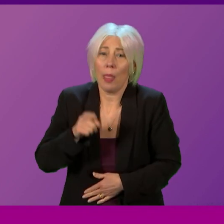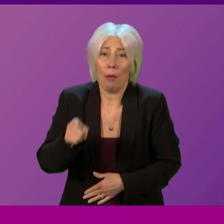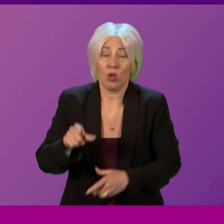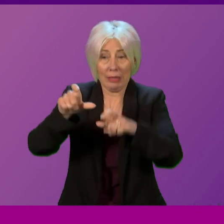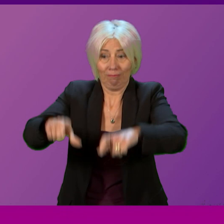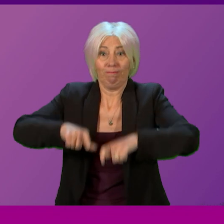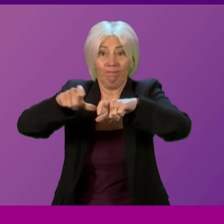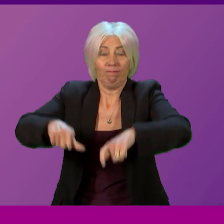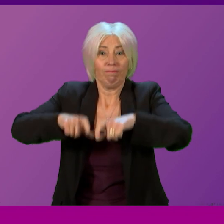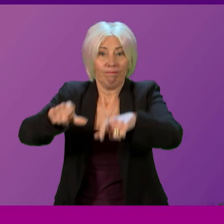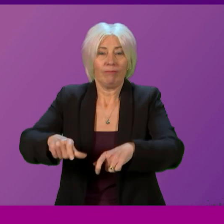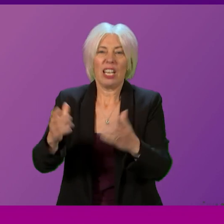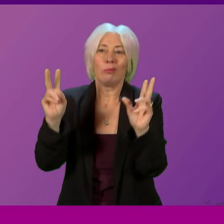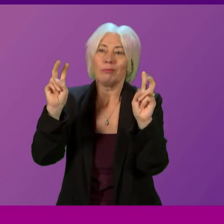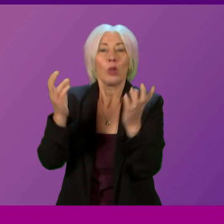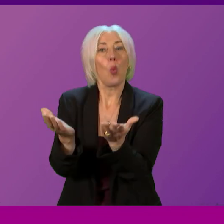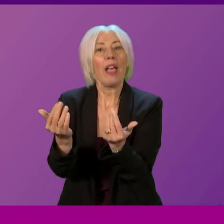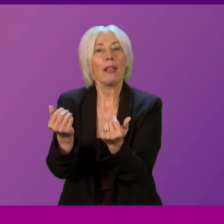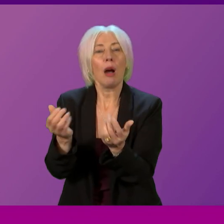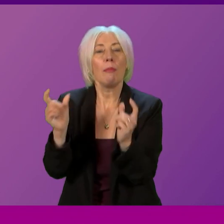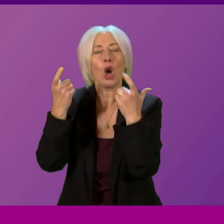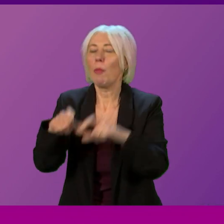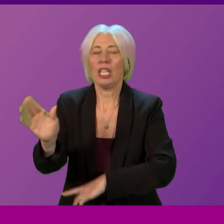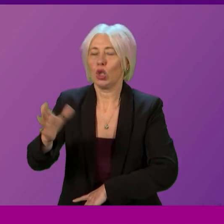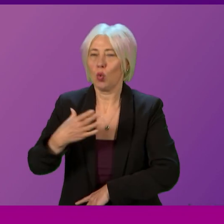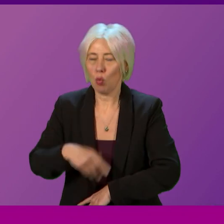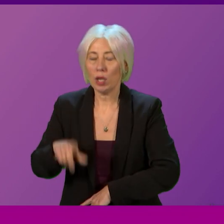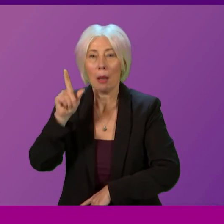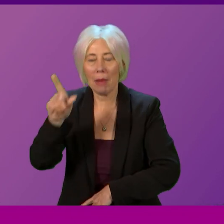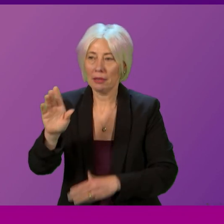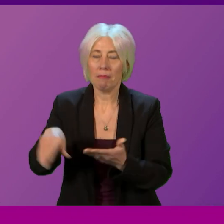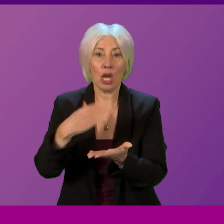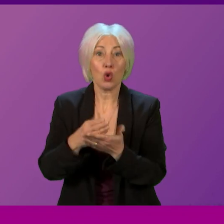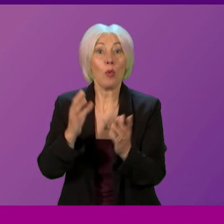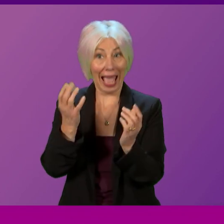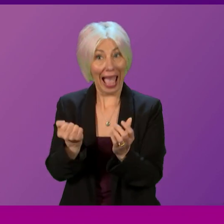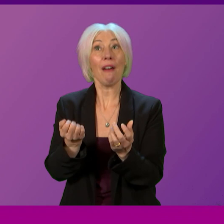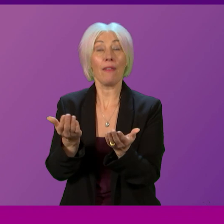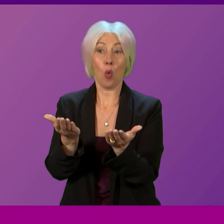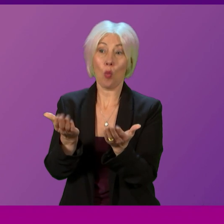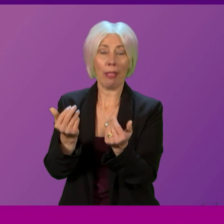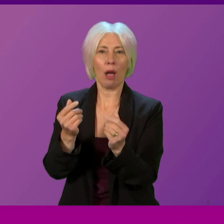necessary in welcome accommodation. Although we are ensuring that we have that temporary welcome accommodation, which is